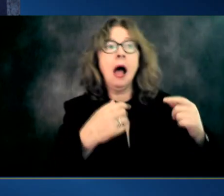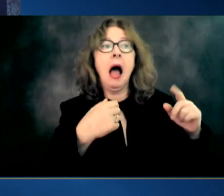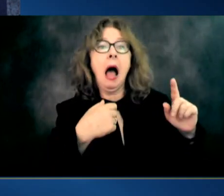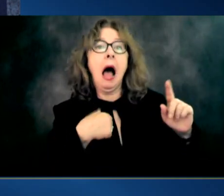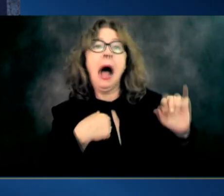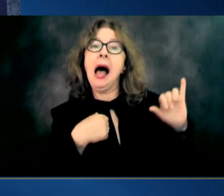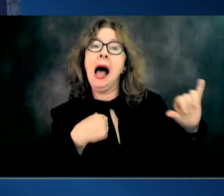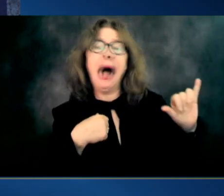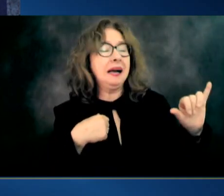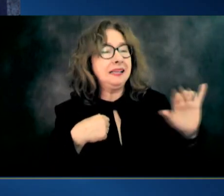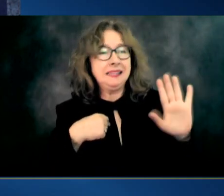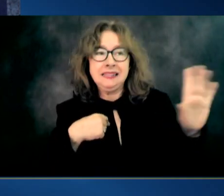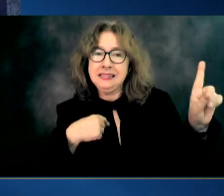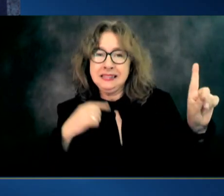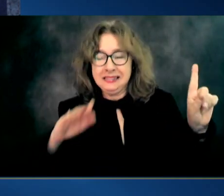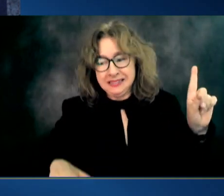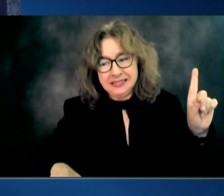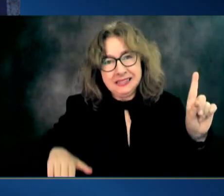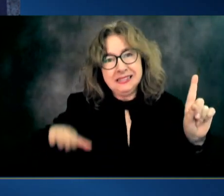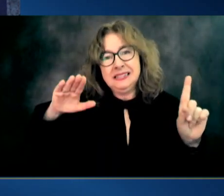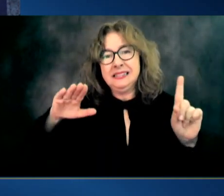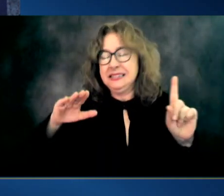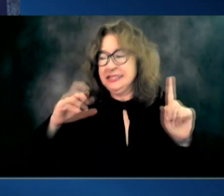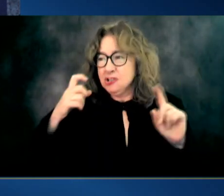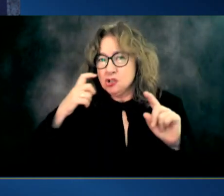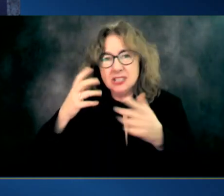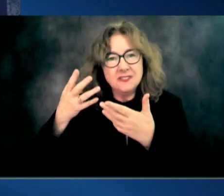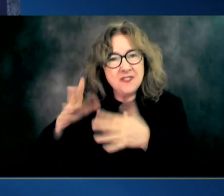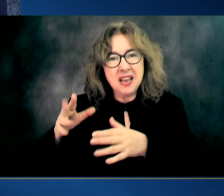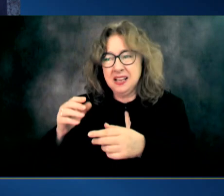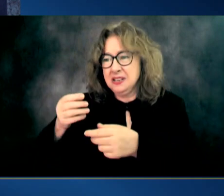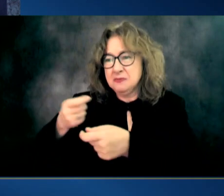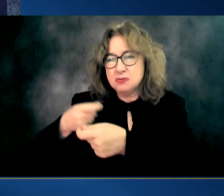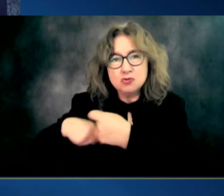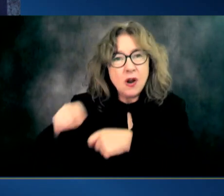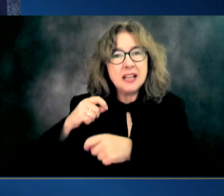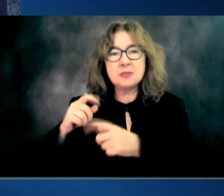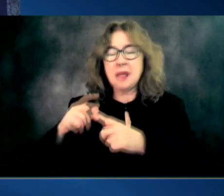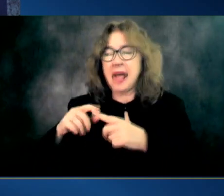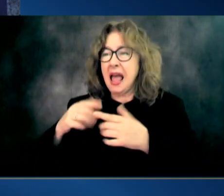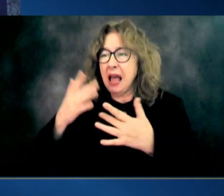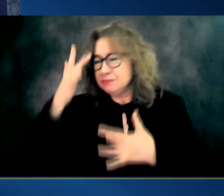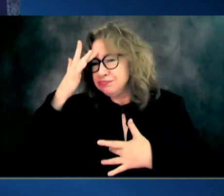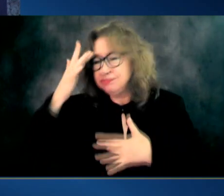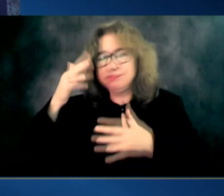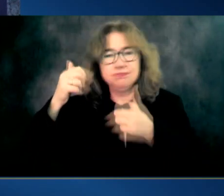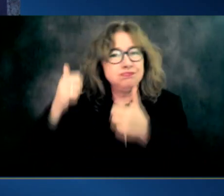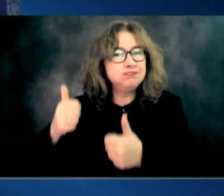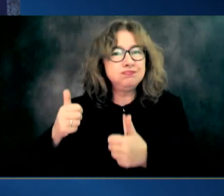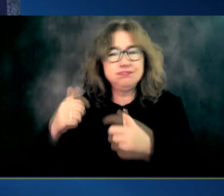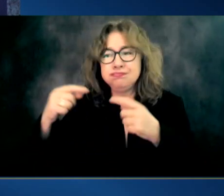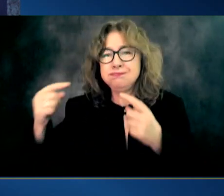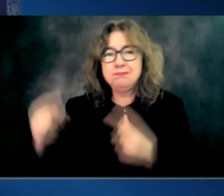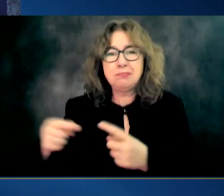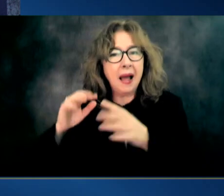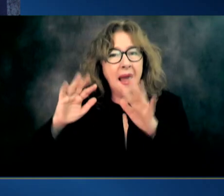kind of was just climbing out of the throes of a life that had been so drastically affected by